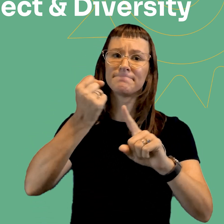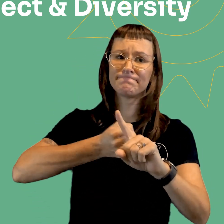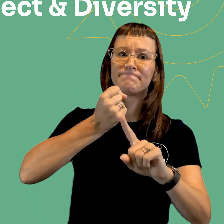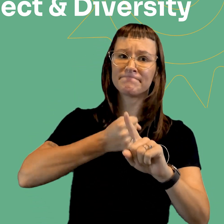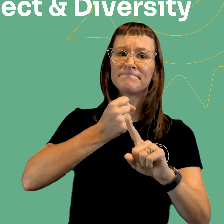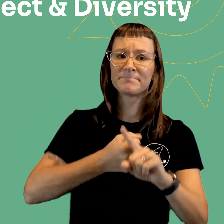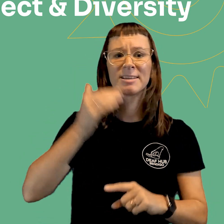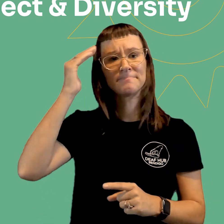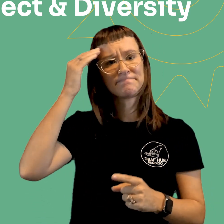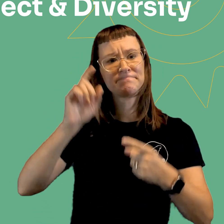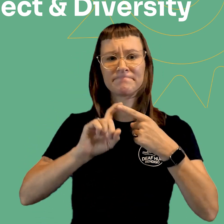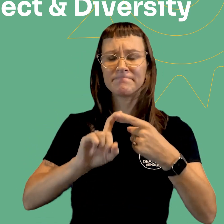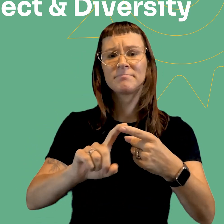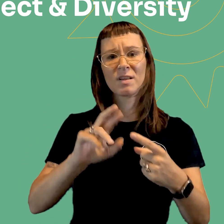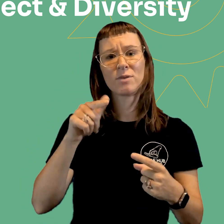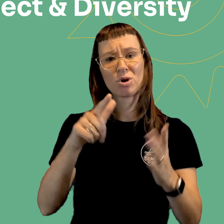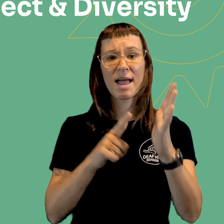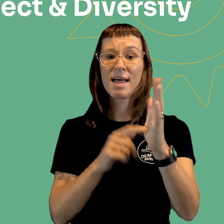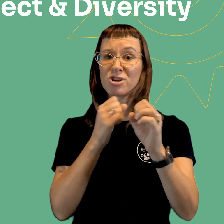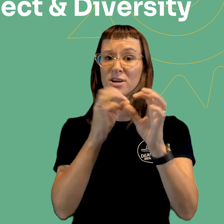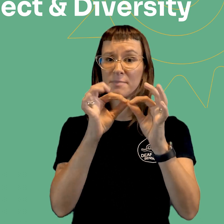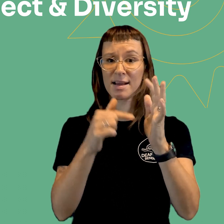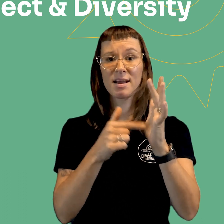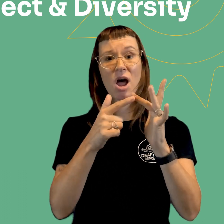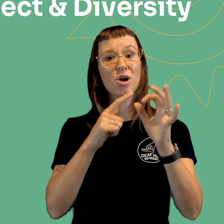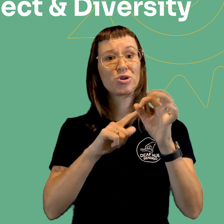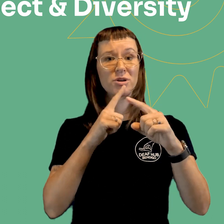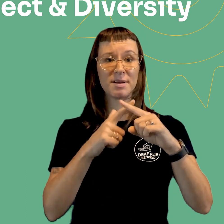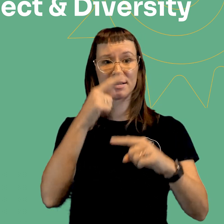LGBTIQA+ rights movements and stand with them in solidarity.